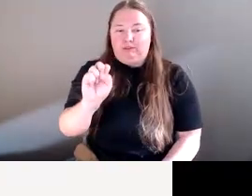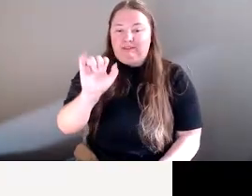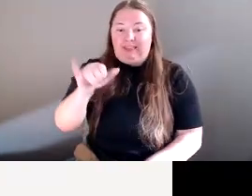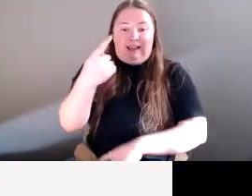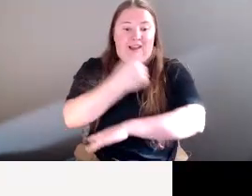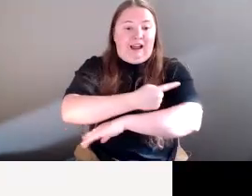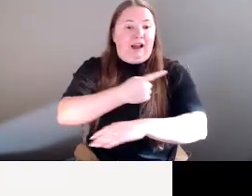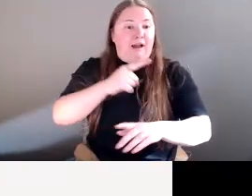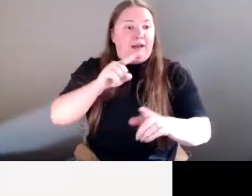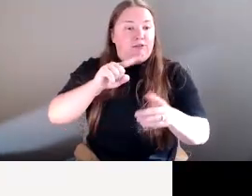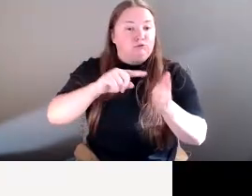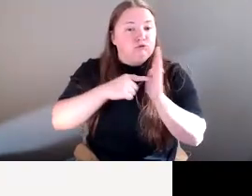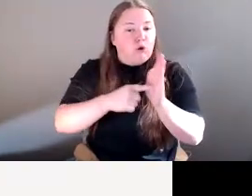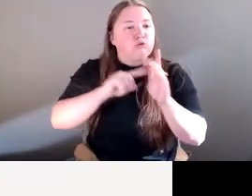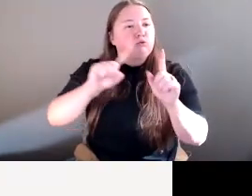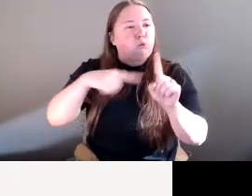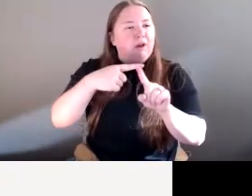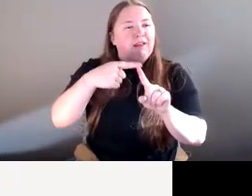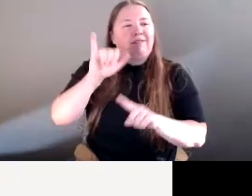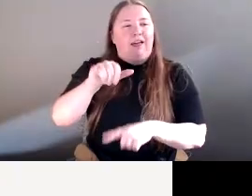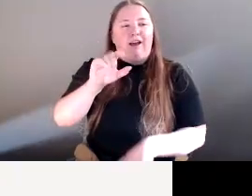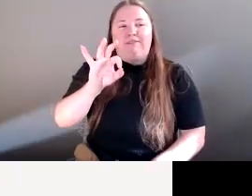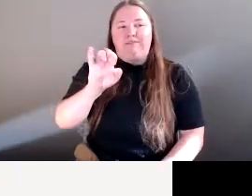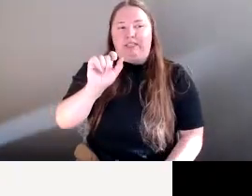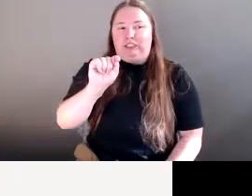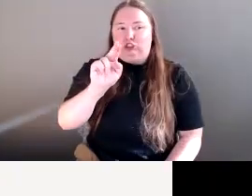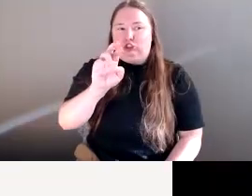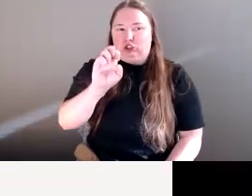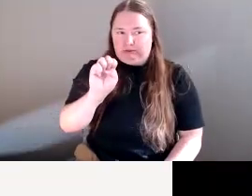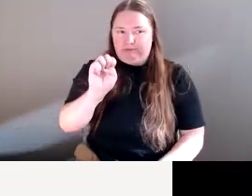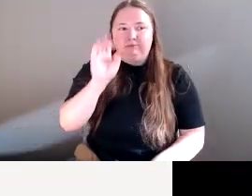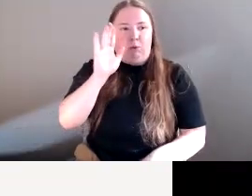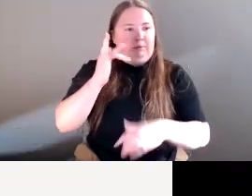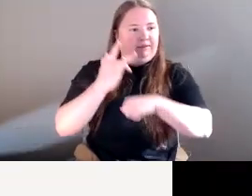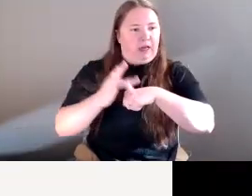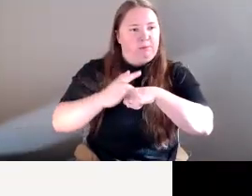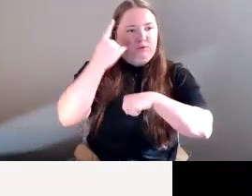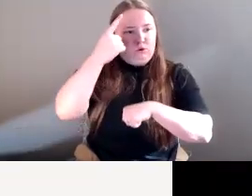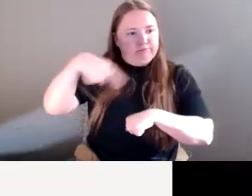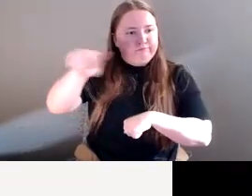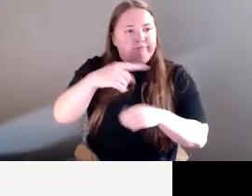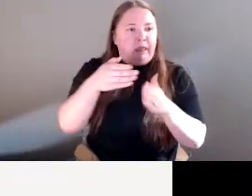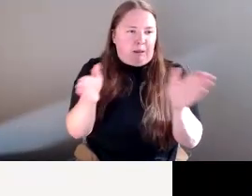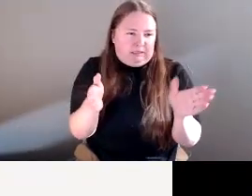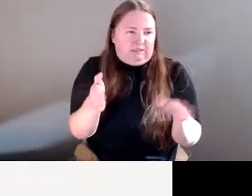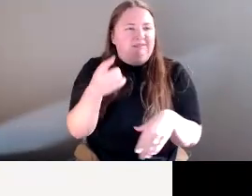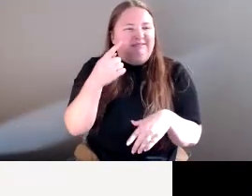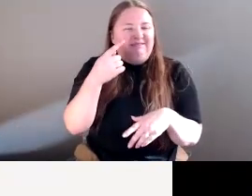when that feature, when those features that are in the note will be available in what they call the production environment.